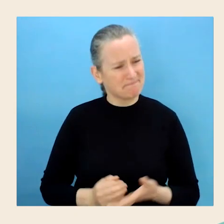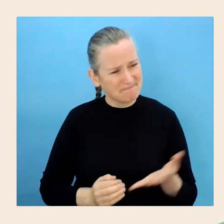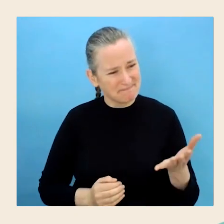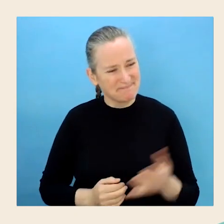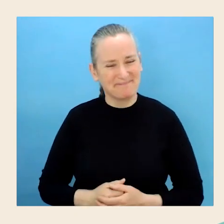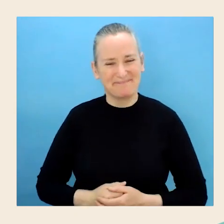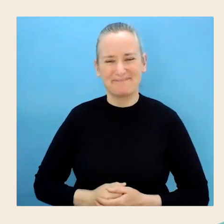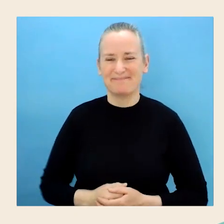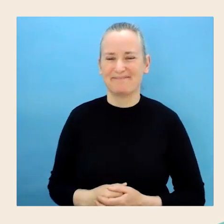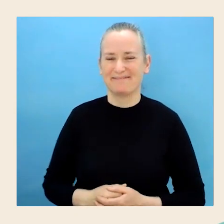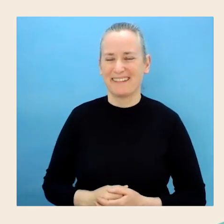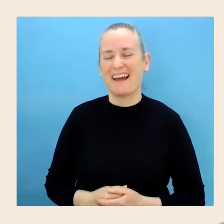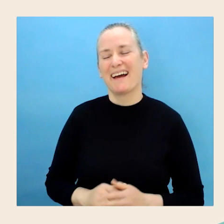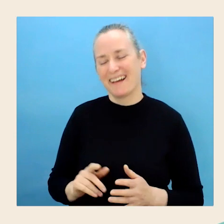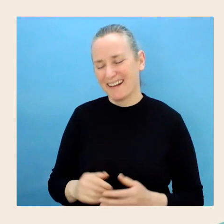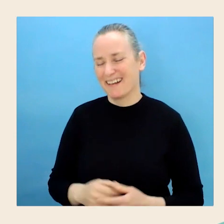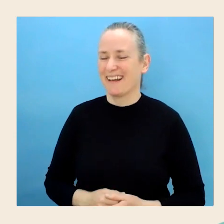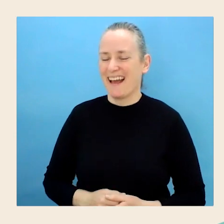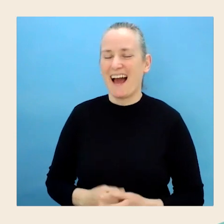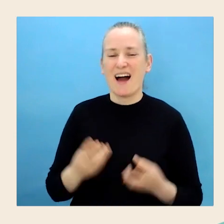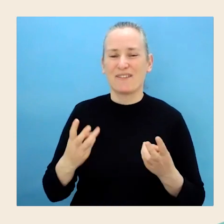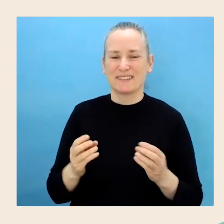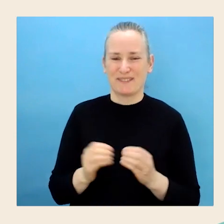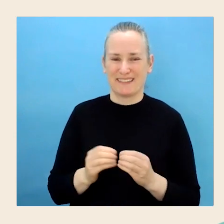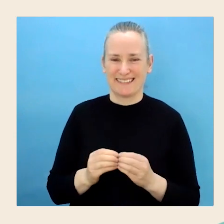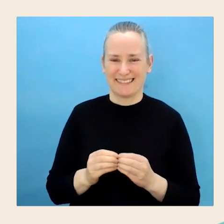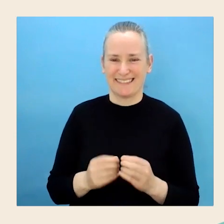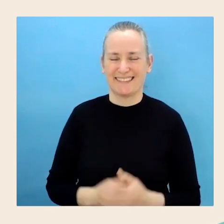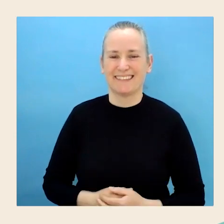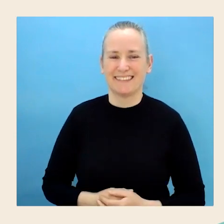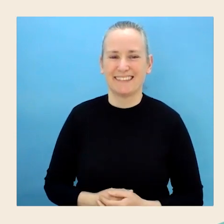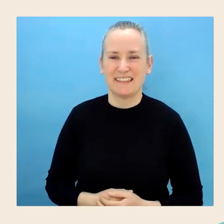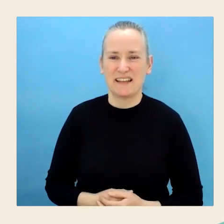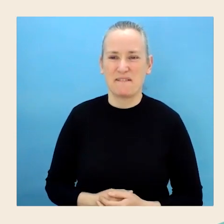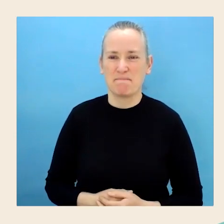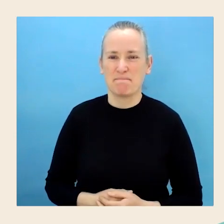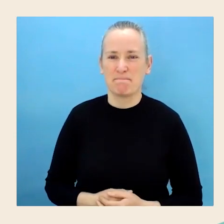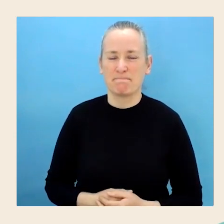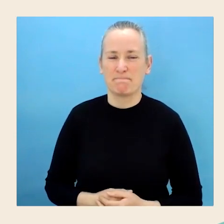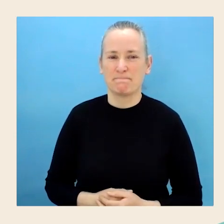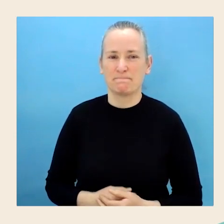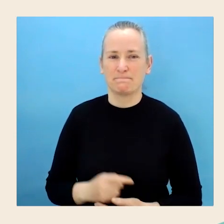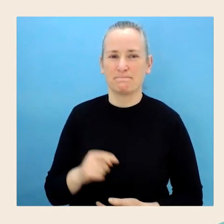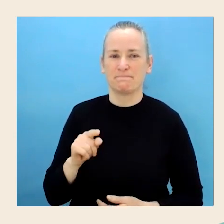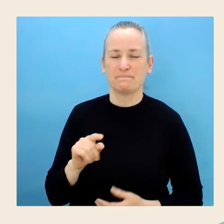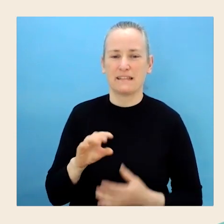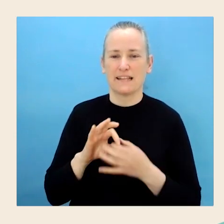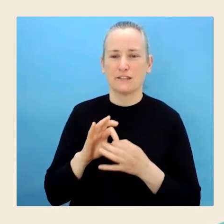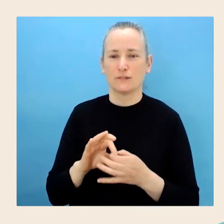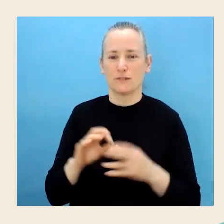I wanted to mention, in keeping with this theme, the idea of representation. And I hope it's OK to quote